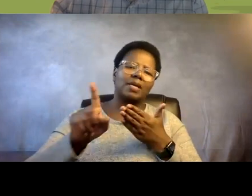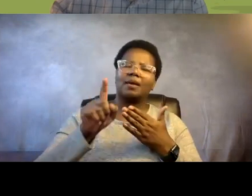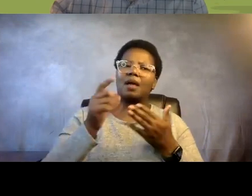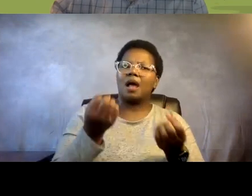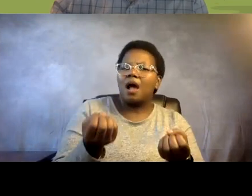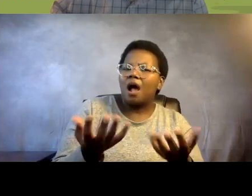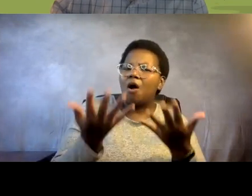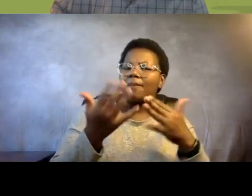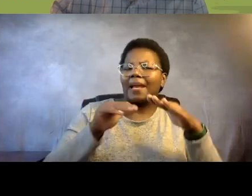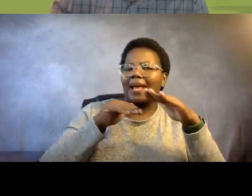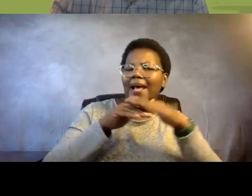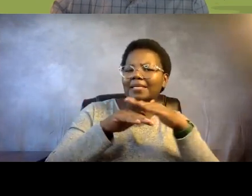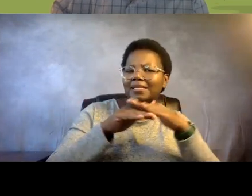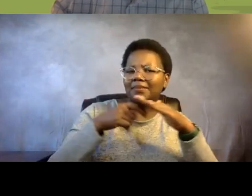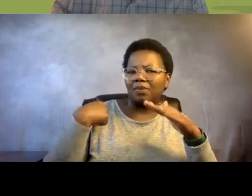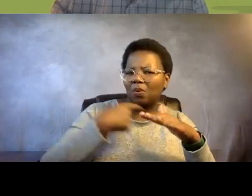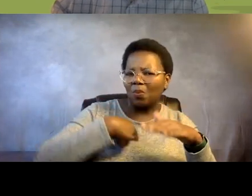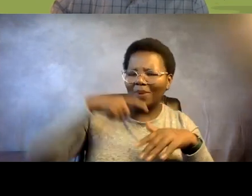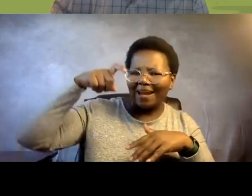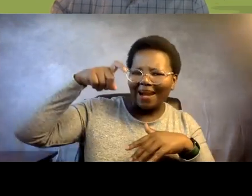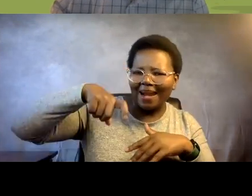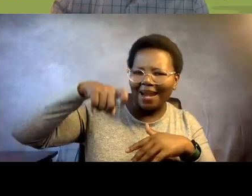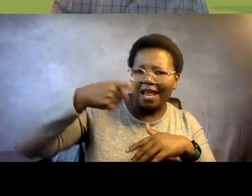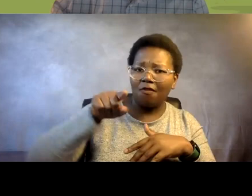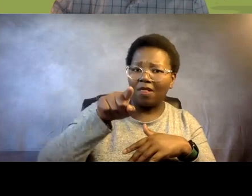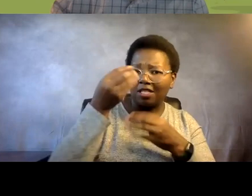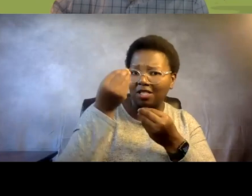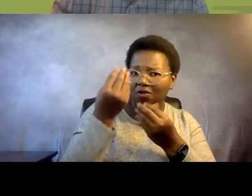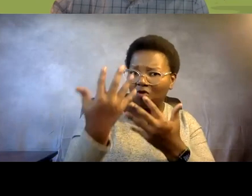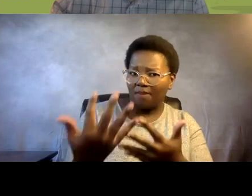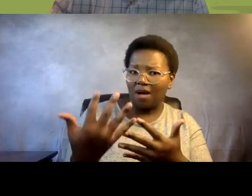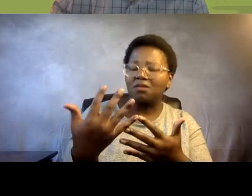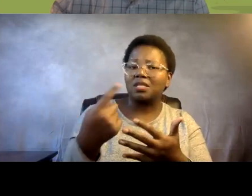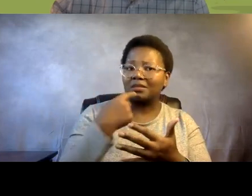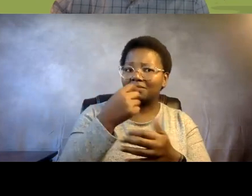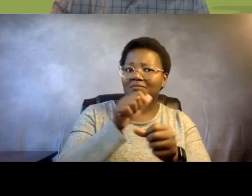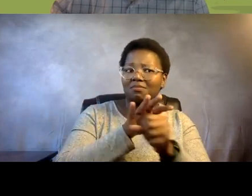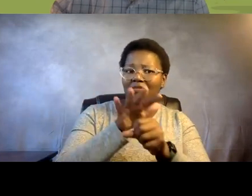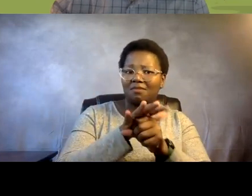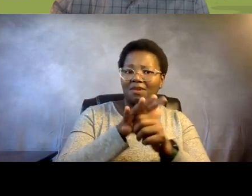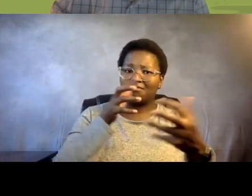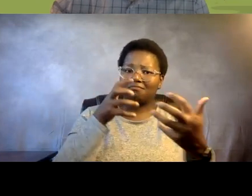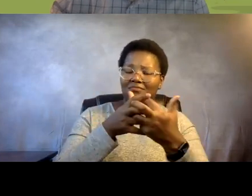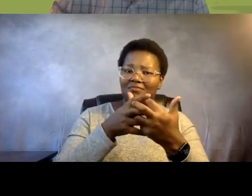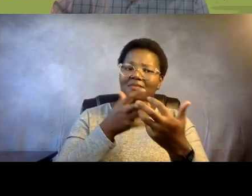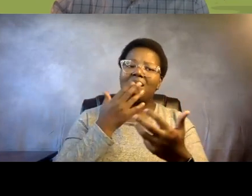are necessary for this content to determine sufficient contrast as defined by the Web